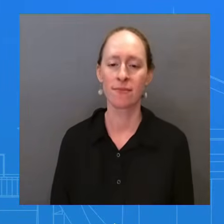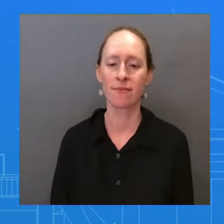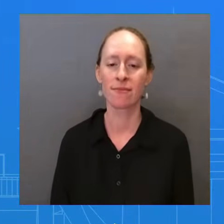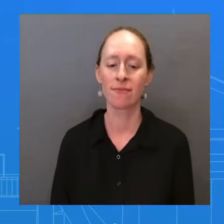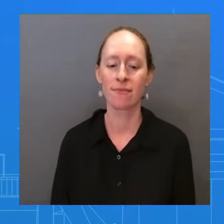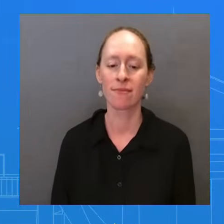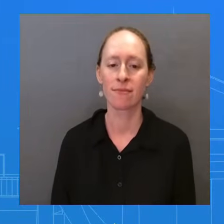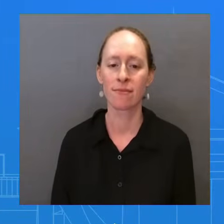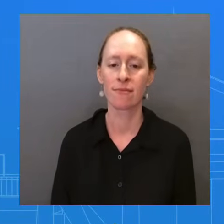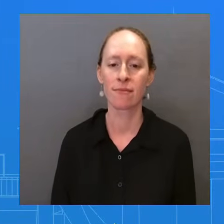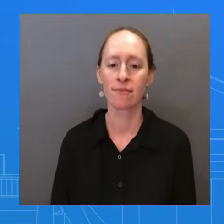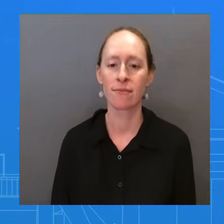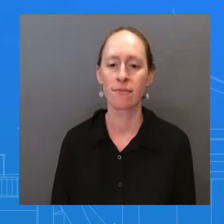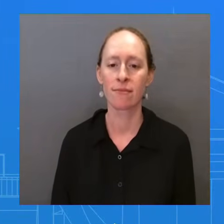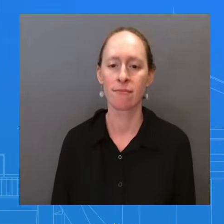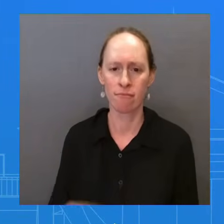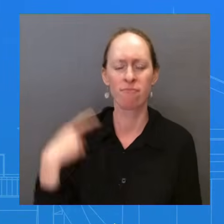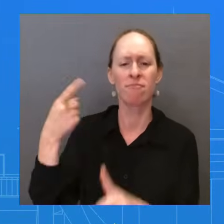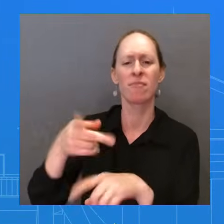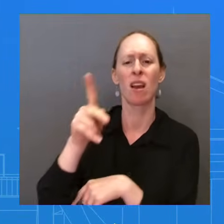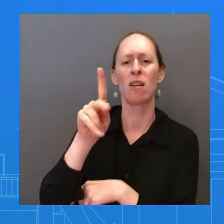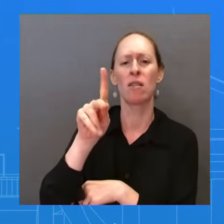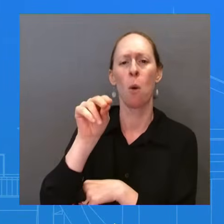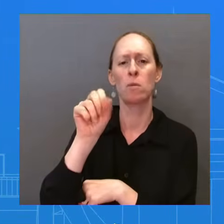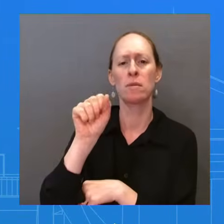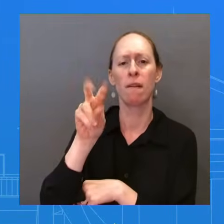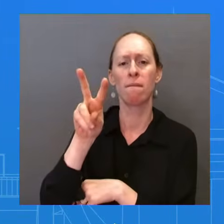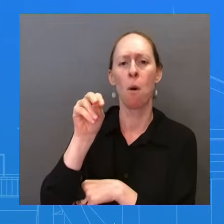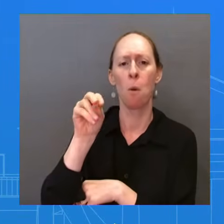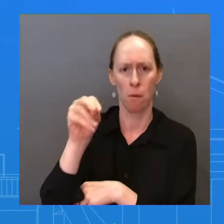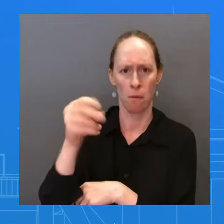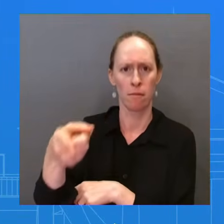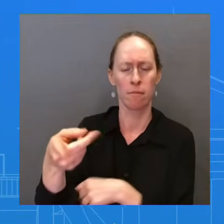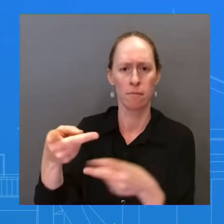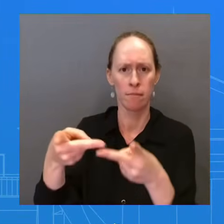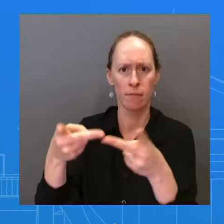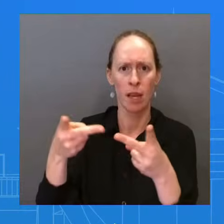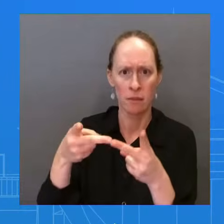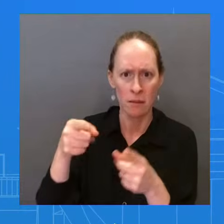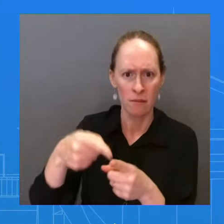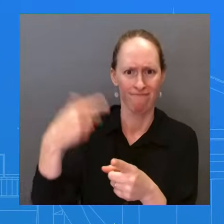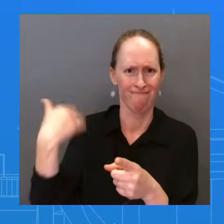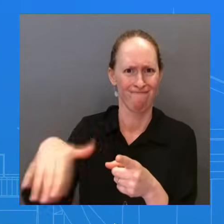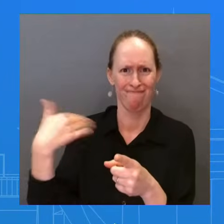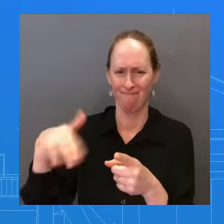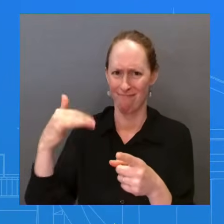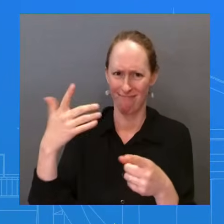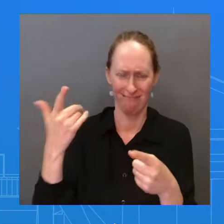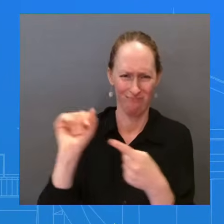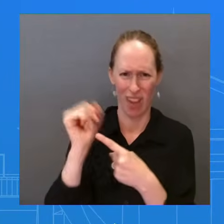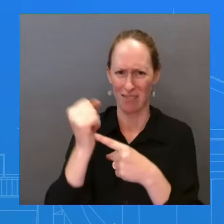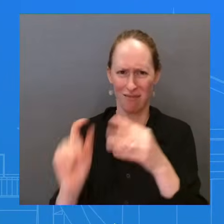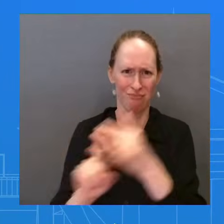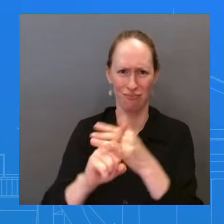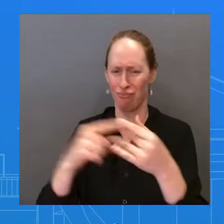there over the last few days. Mr. Kirby: Yeah. The Press: The Prime Minister said today that the U.S. response has been an "overreaction."